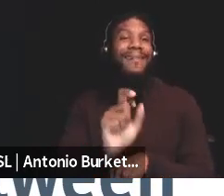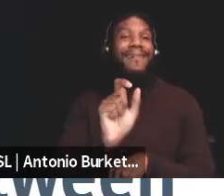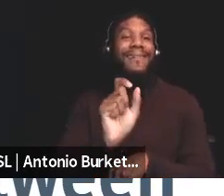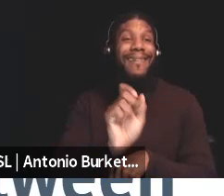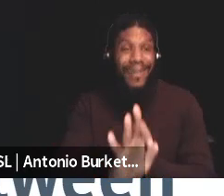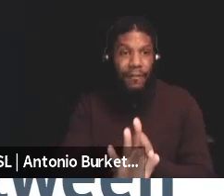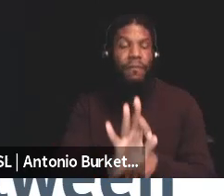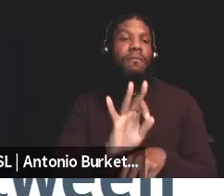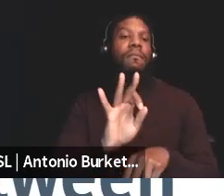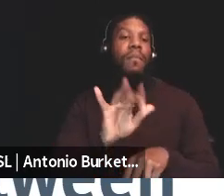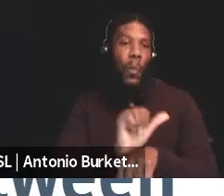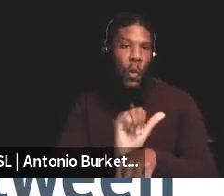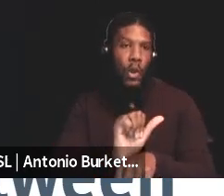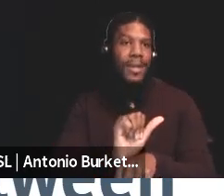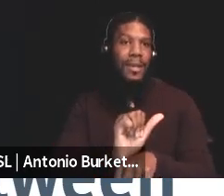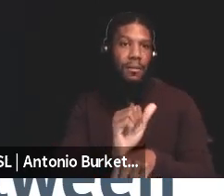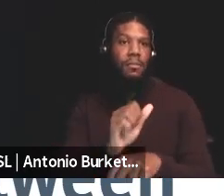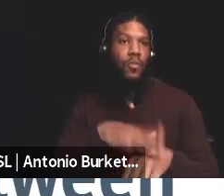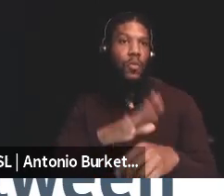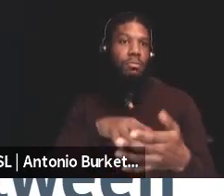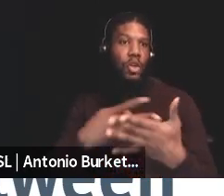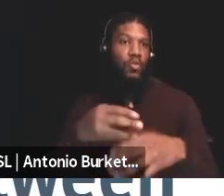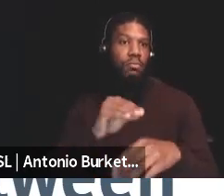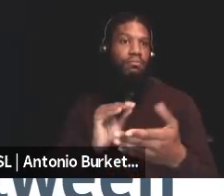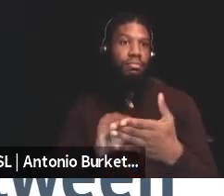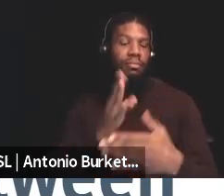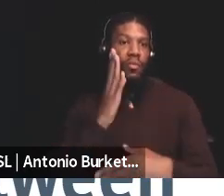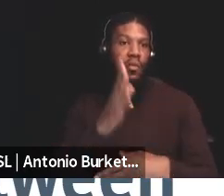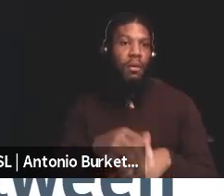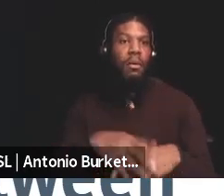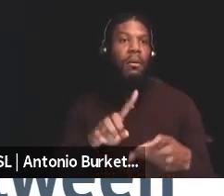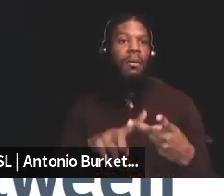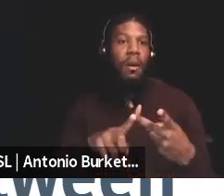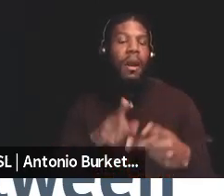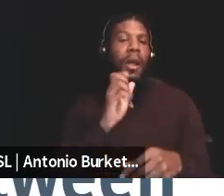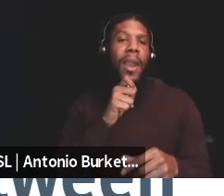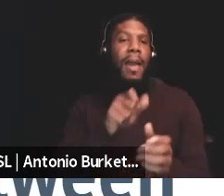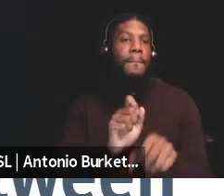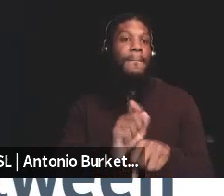work. It won't ping them unless they are tagged or messaged personally. So not every single message